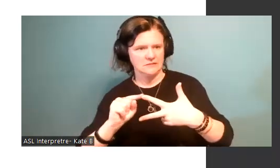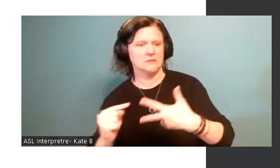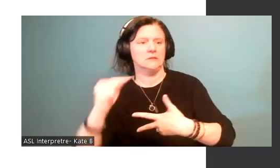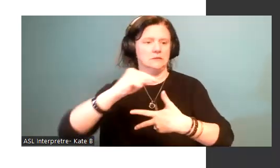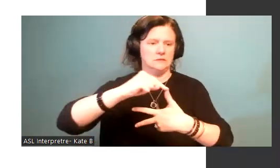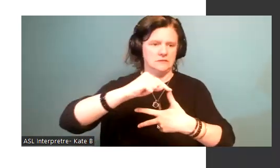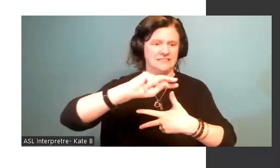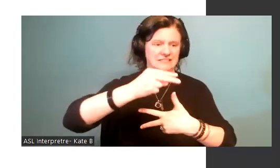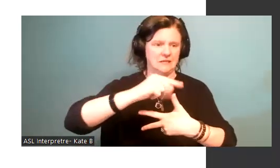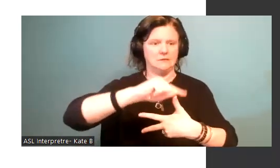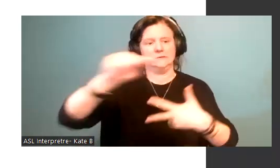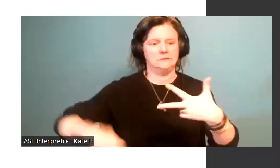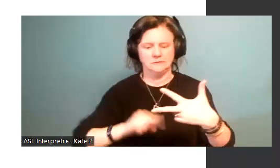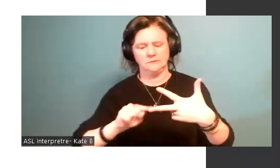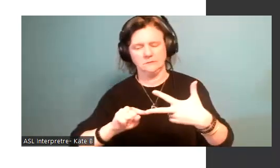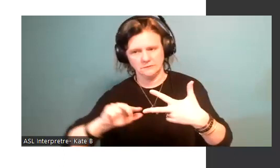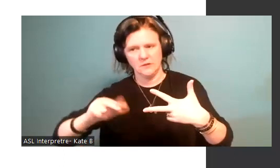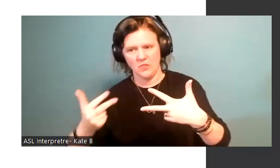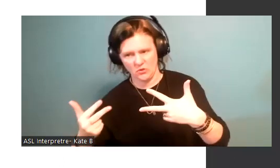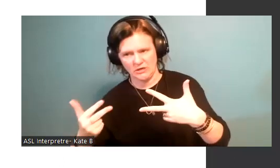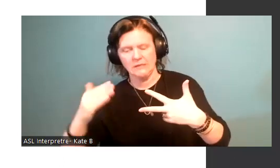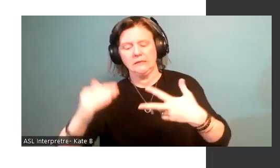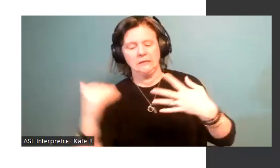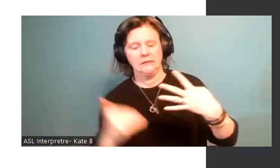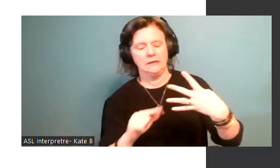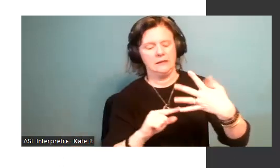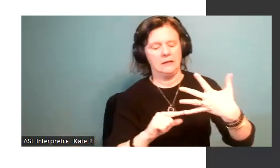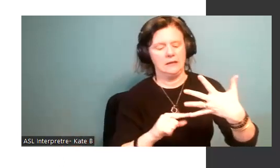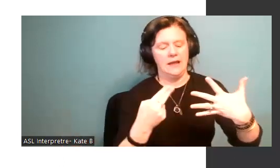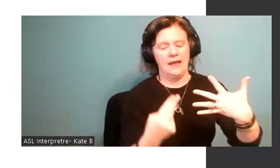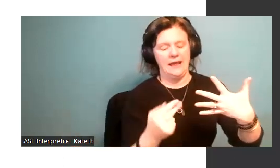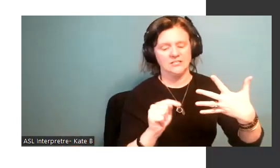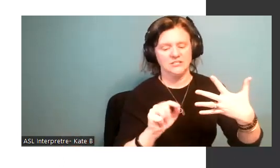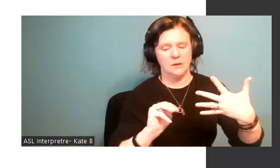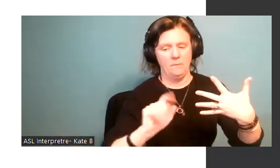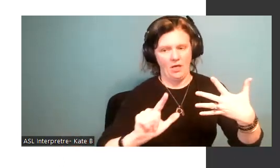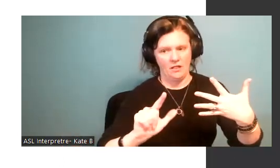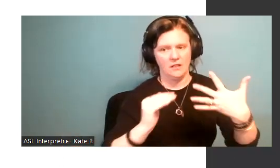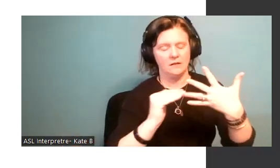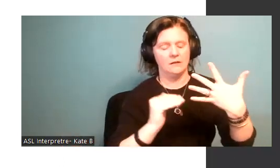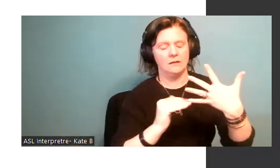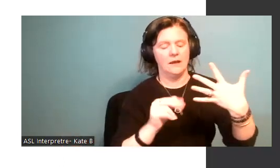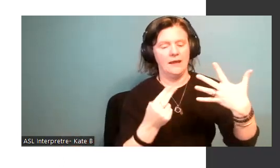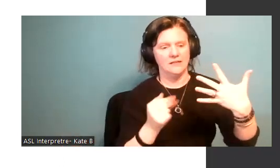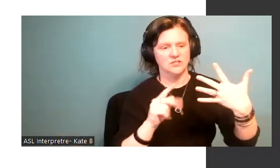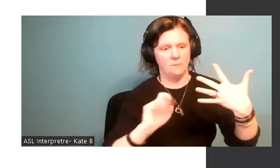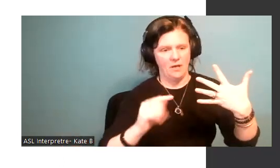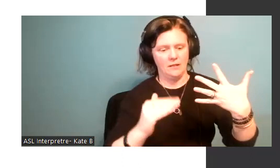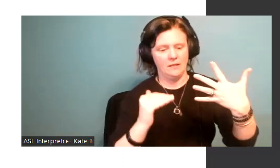name, because of that connection. ARIA label by